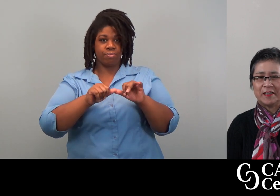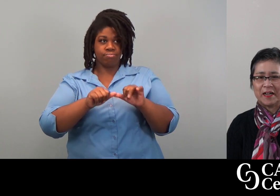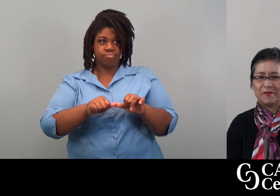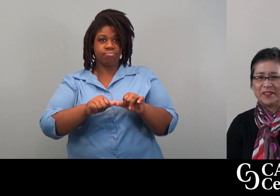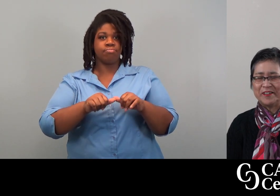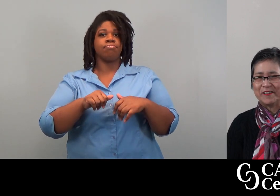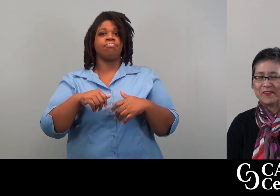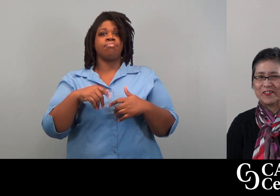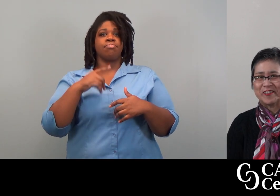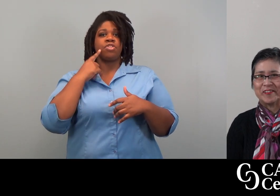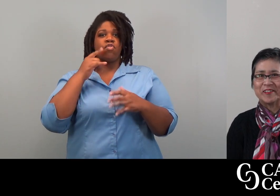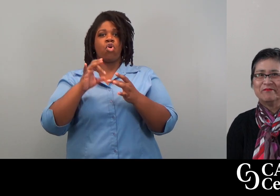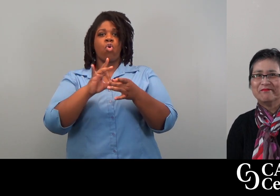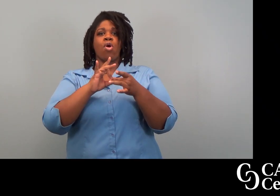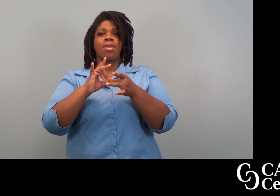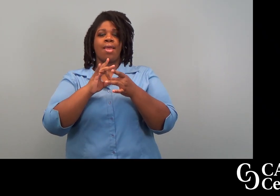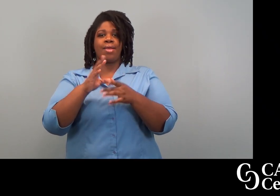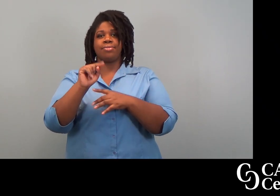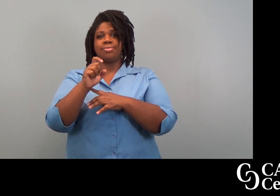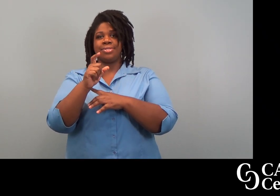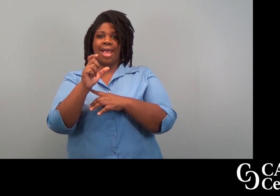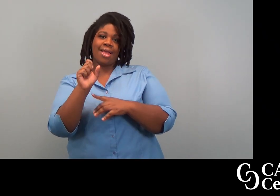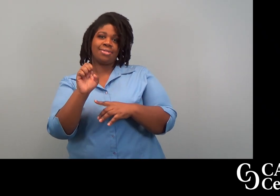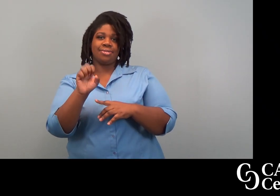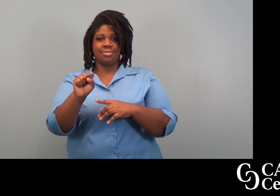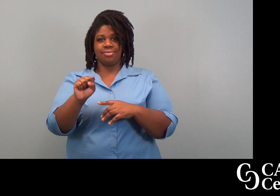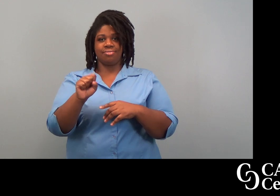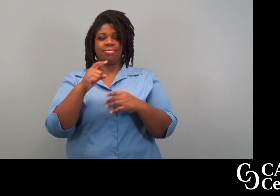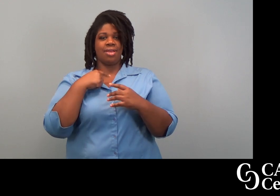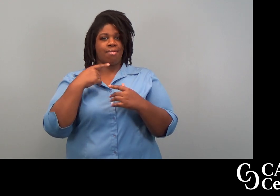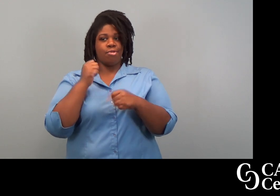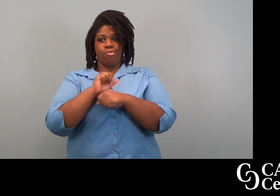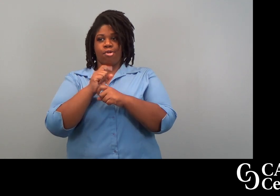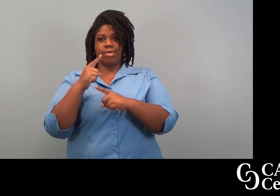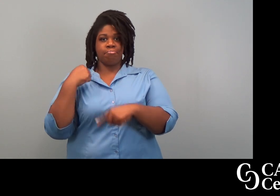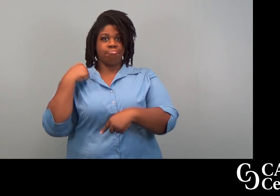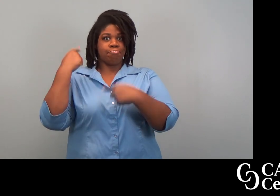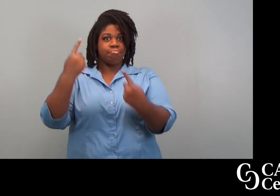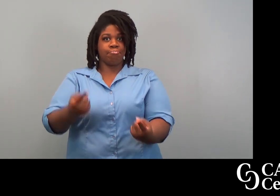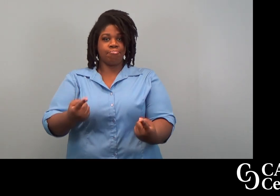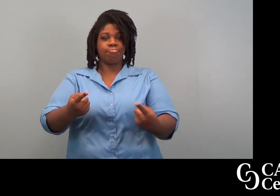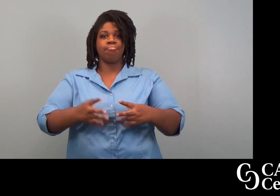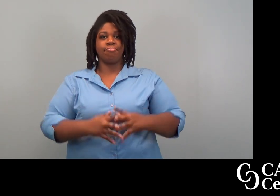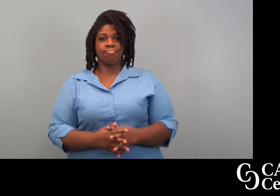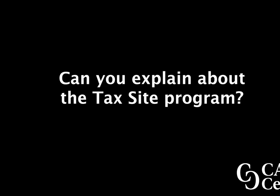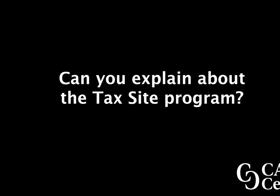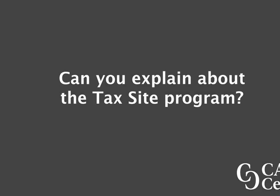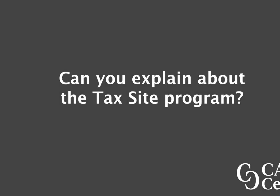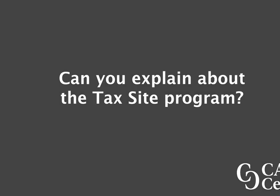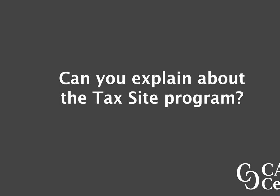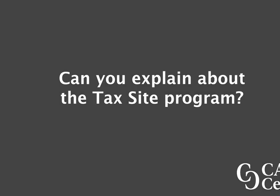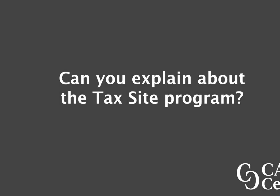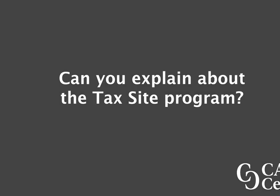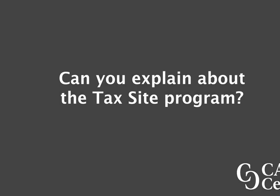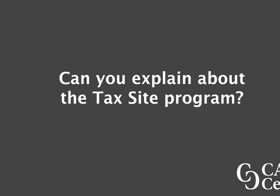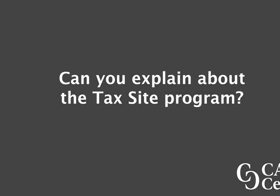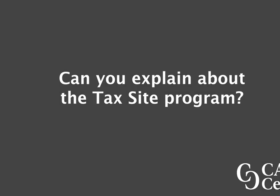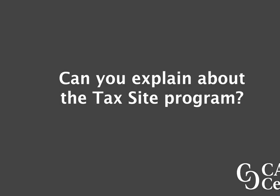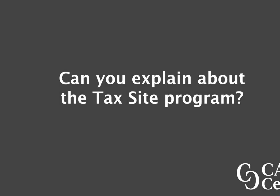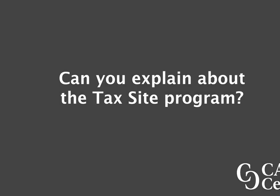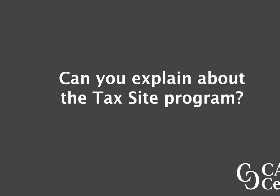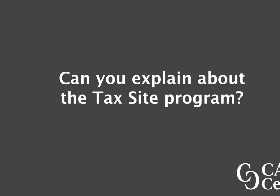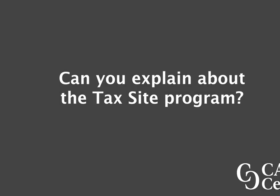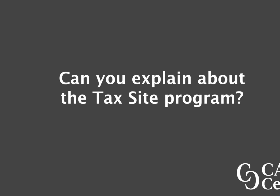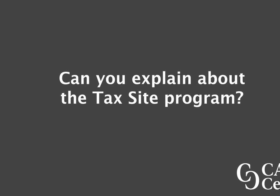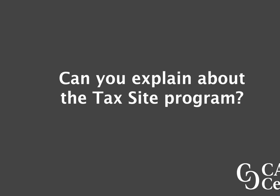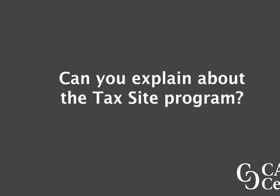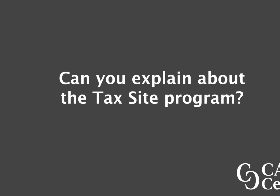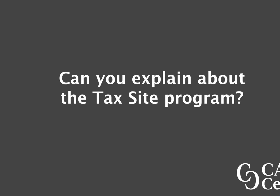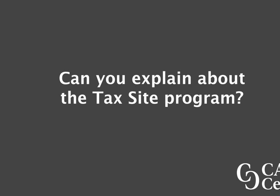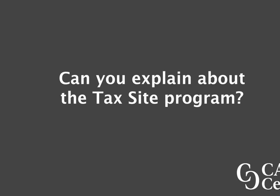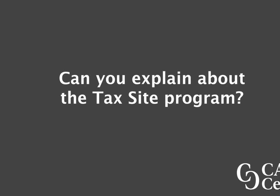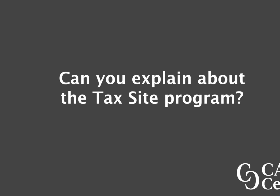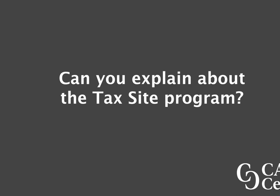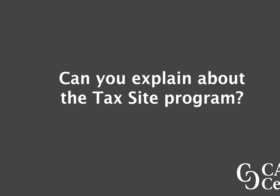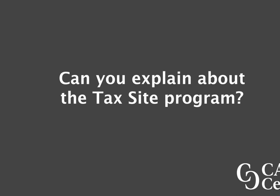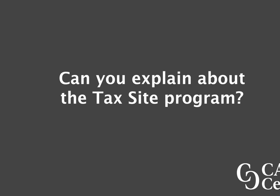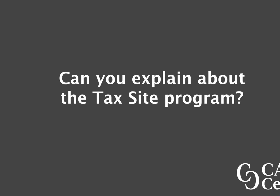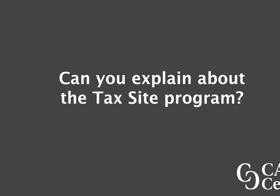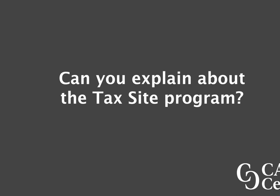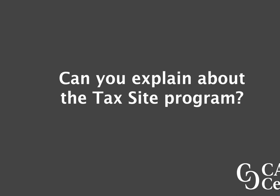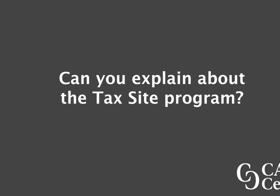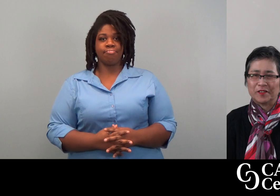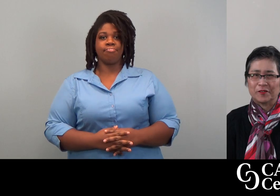and I've been here ever since.